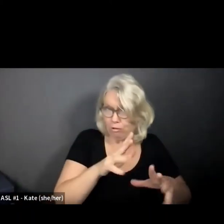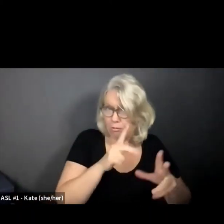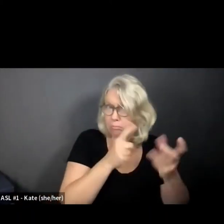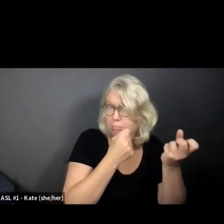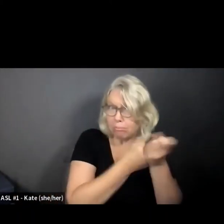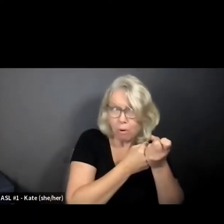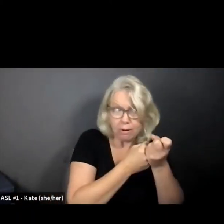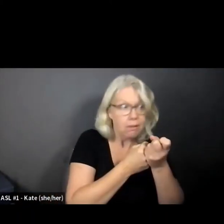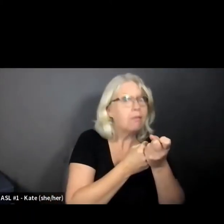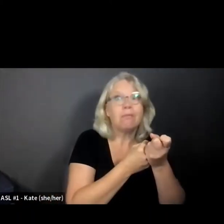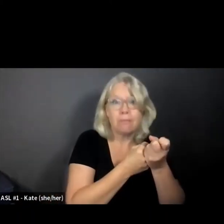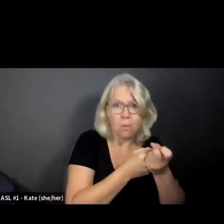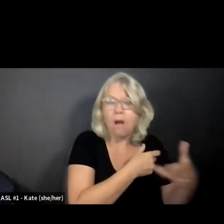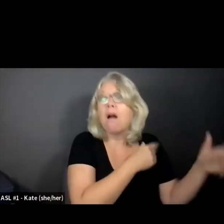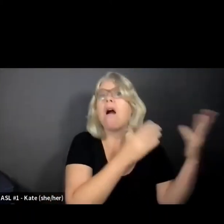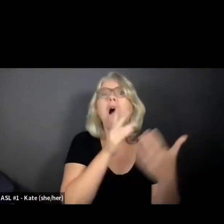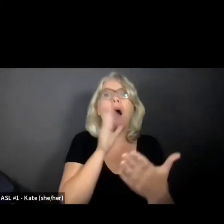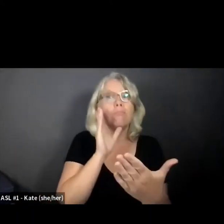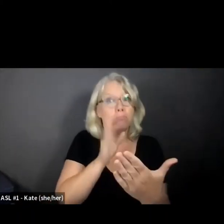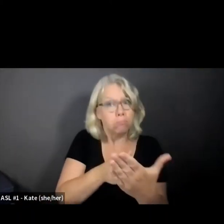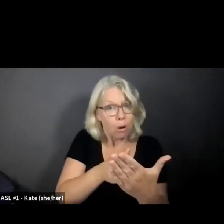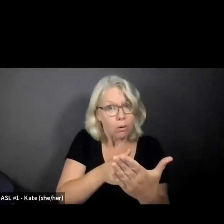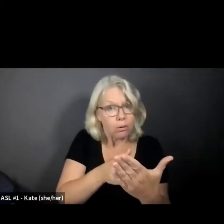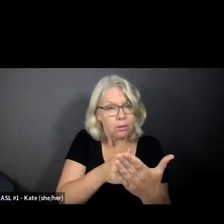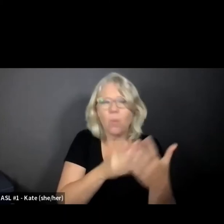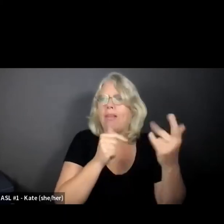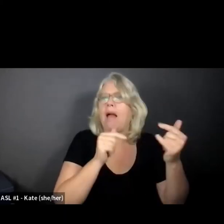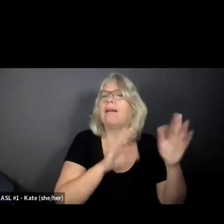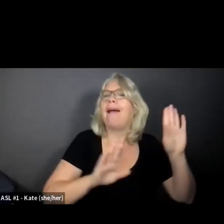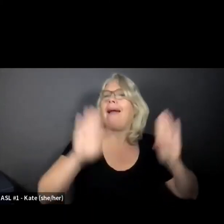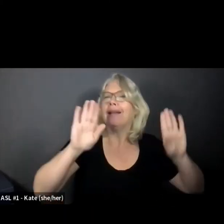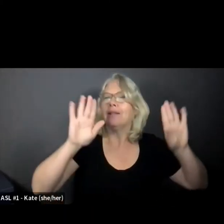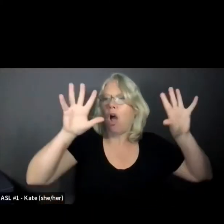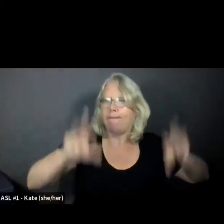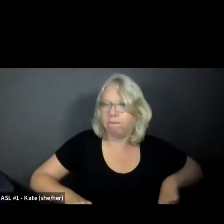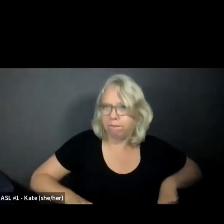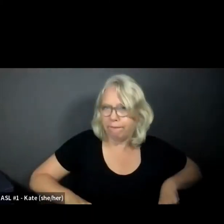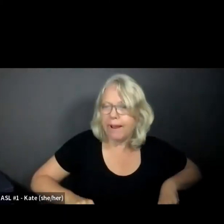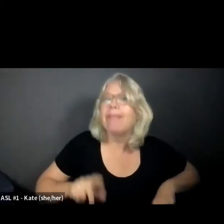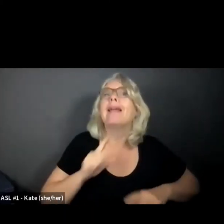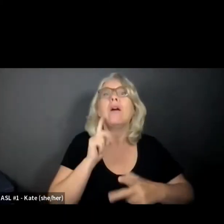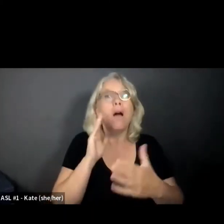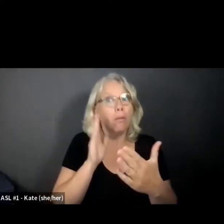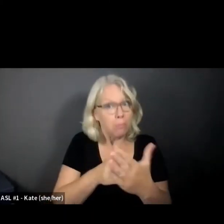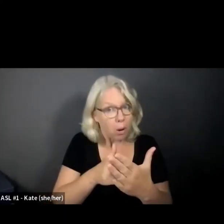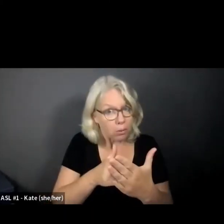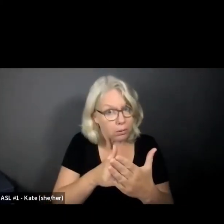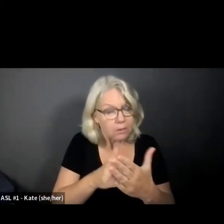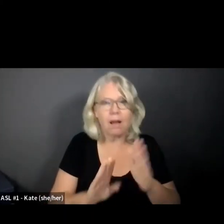WHEN CALLED UPON, THOSE HOLDING PROXIESES USE THE RAISED HAND ICON.